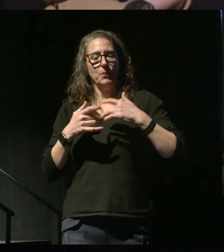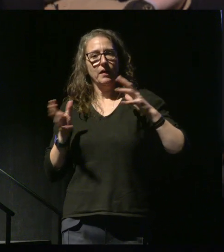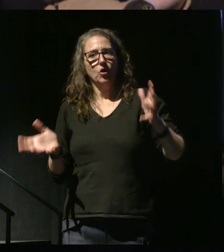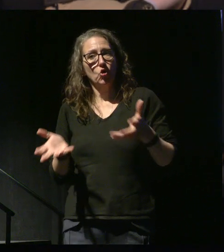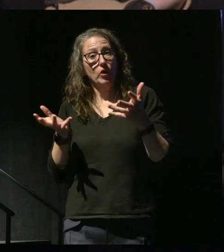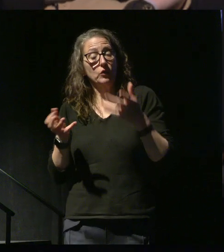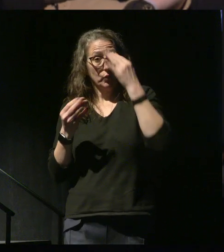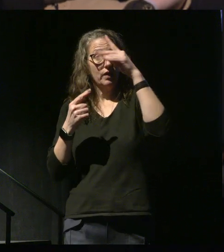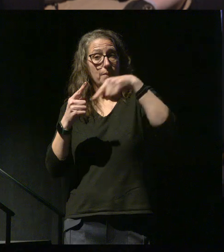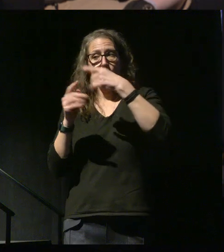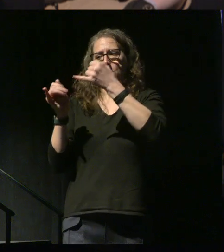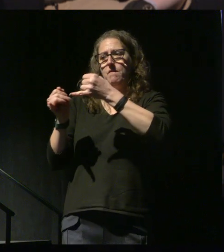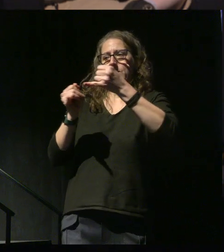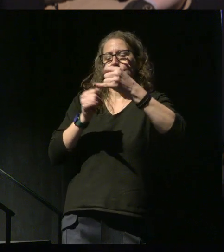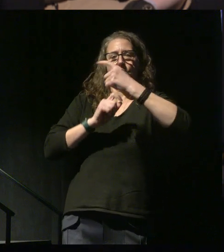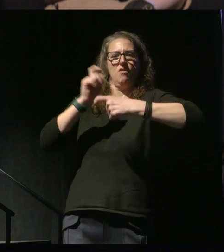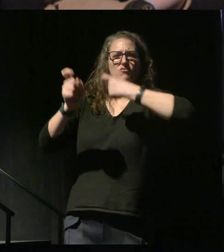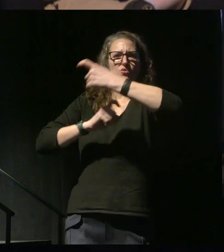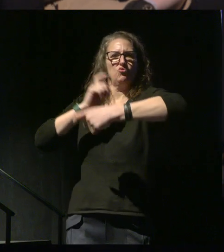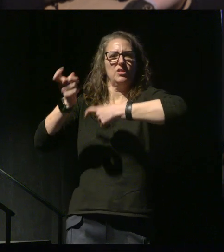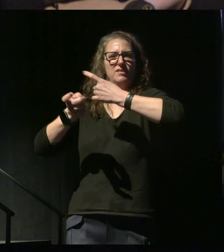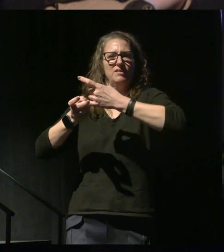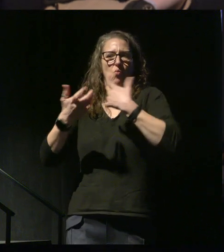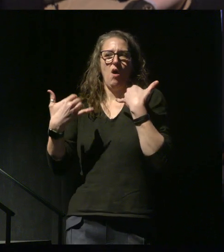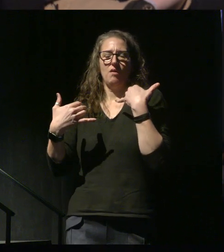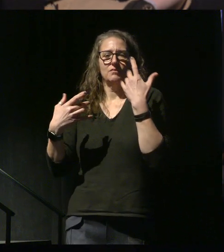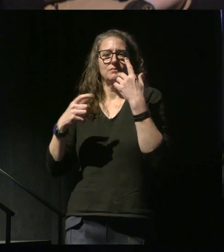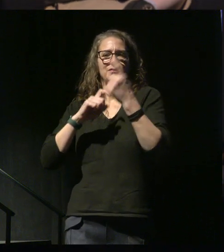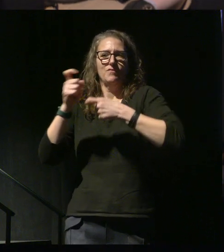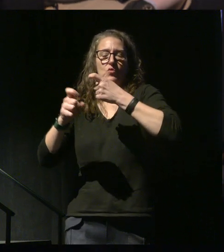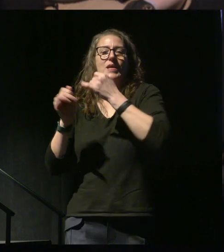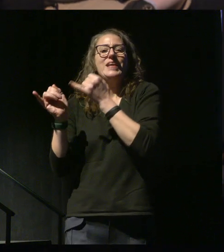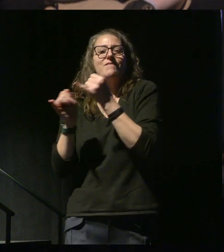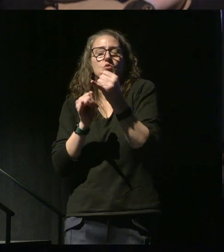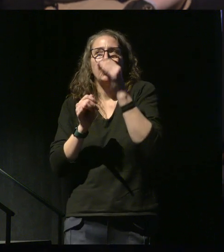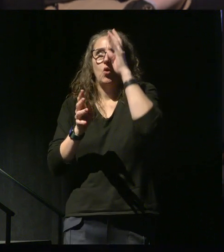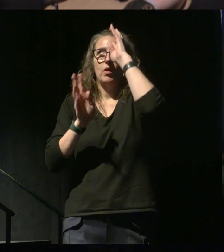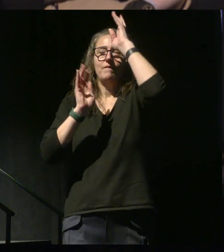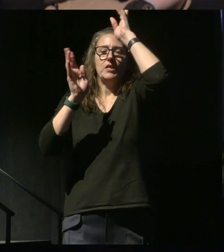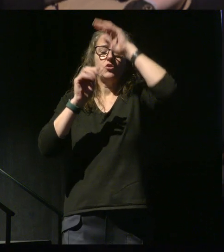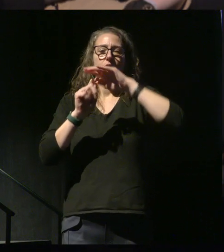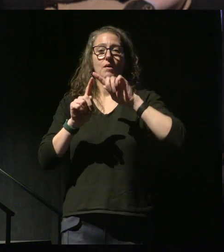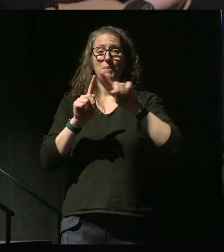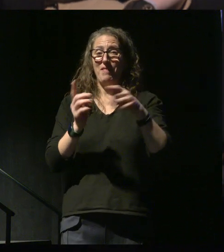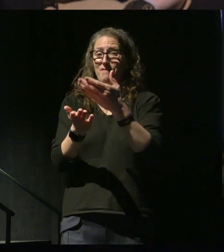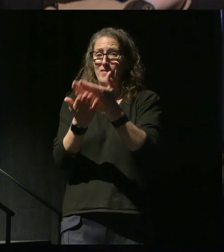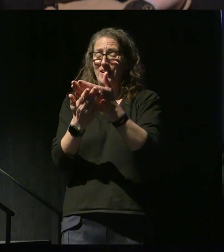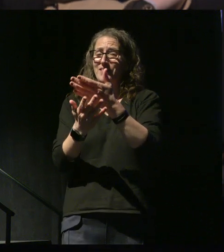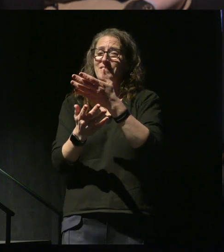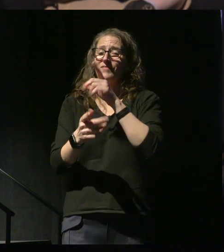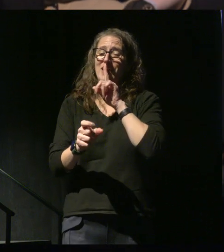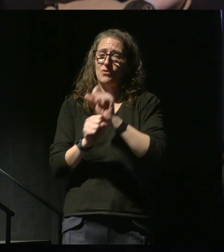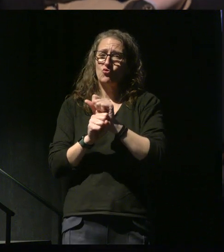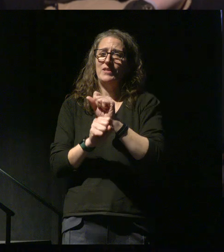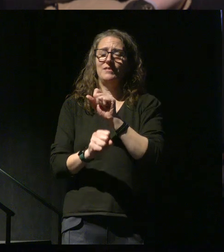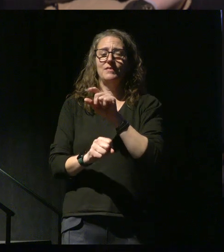individual contribution, to think about individual innovation when the fact of the matter is that